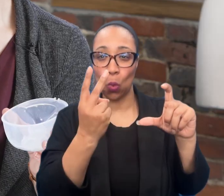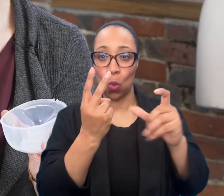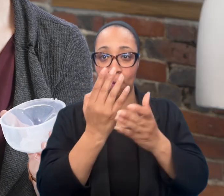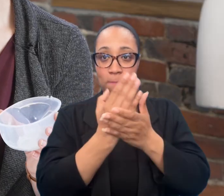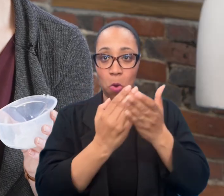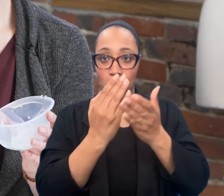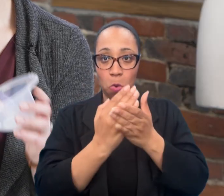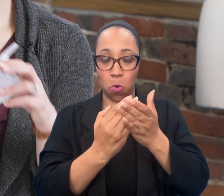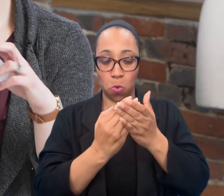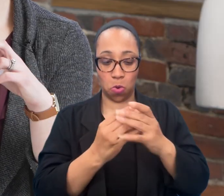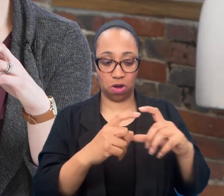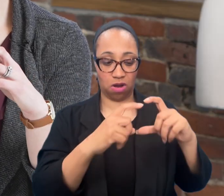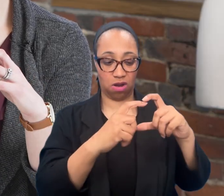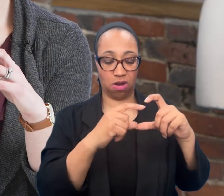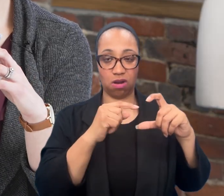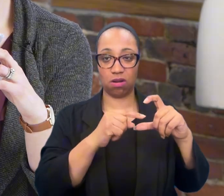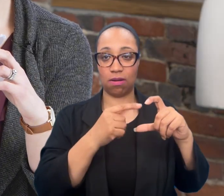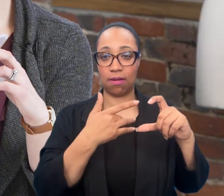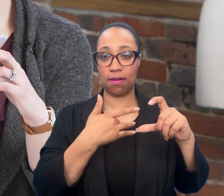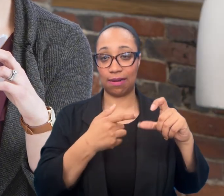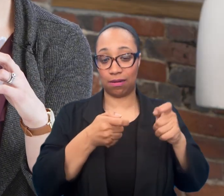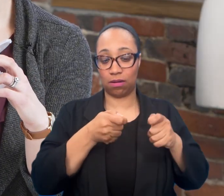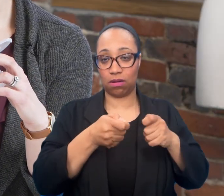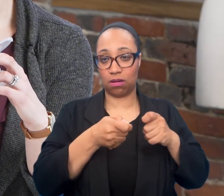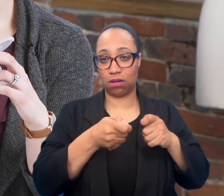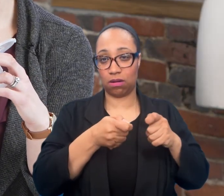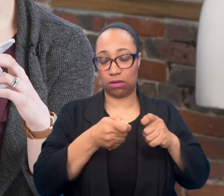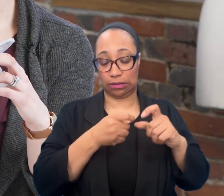it's just a clear valve and it has a little bit of a lip so it's a little different than some of